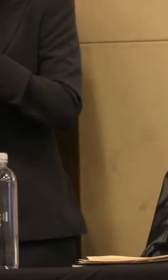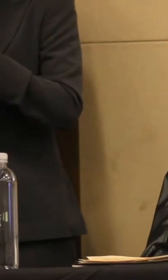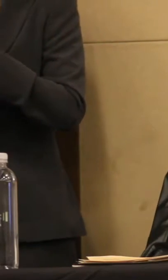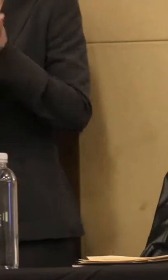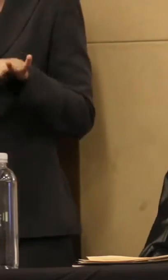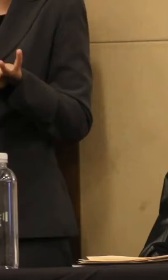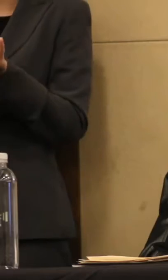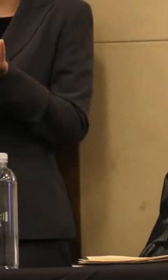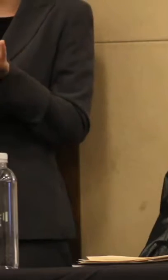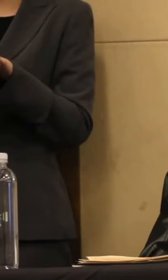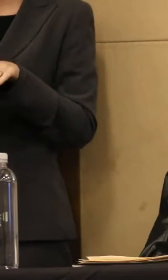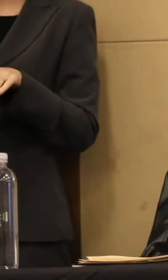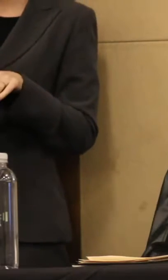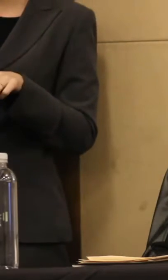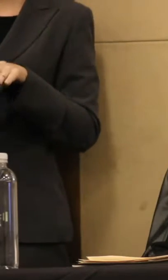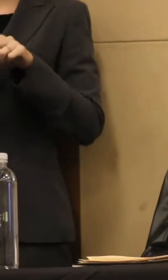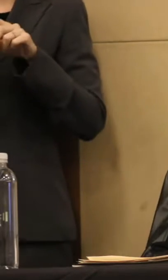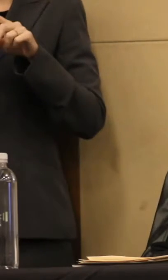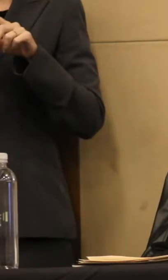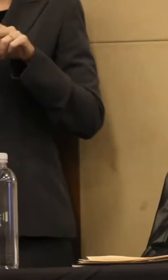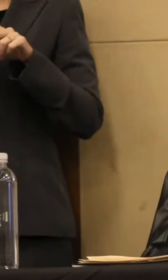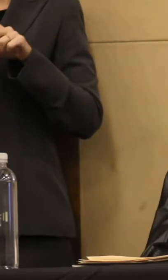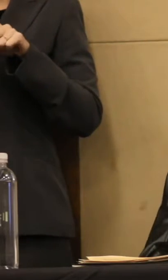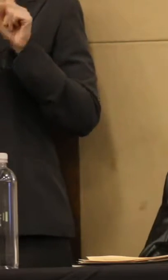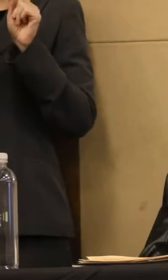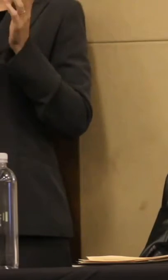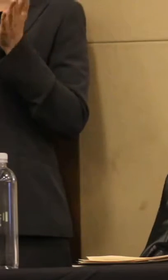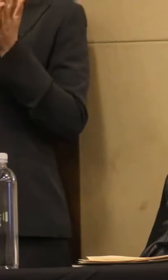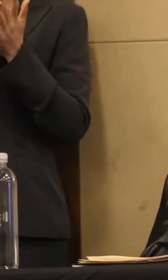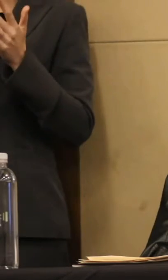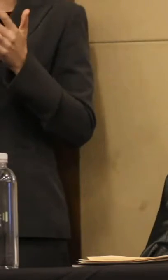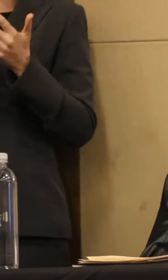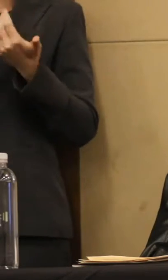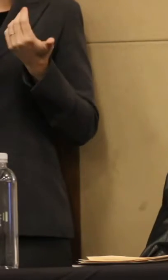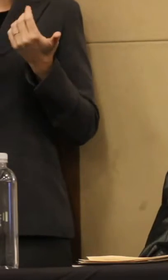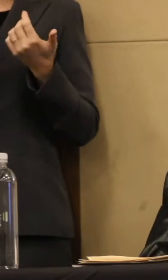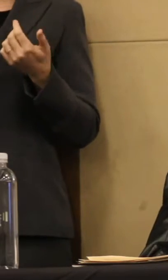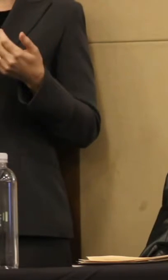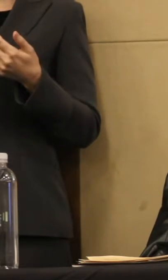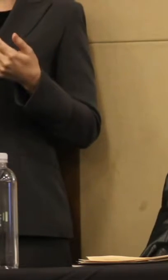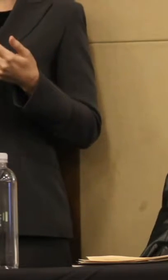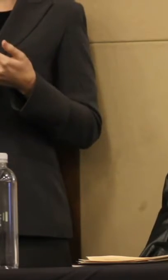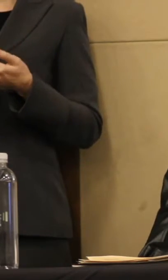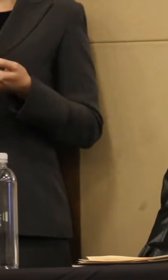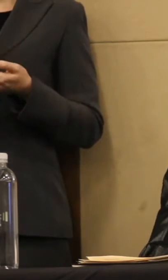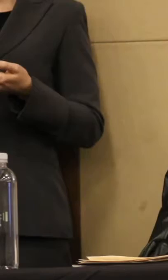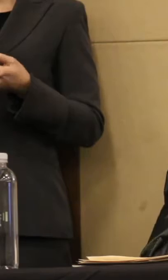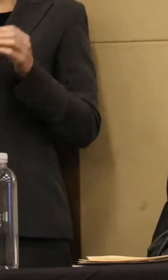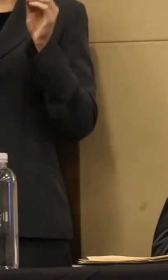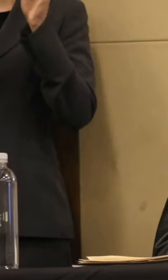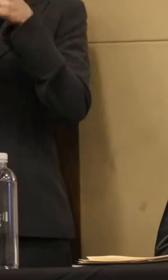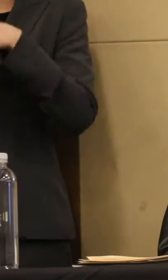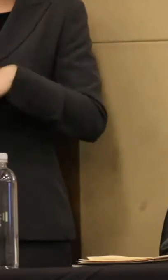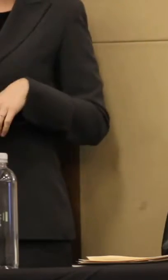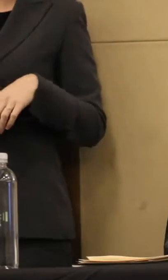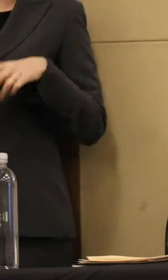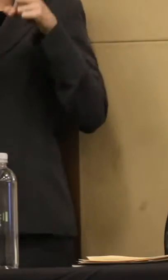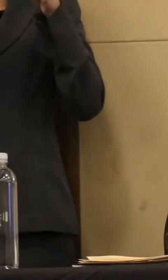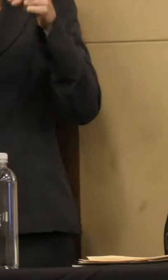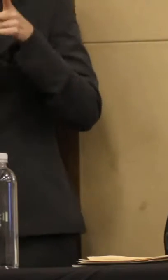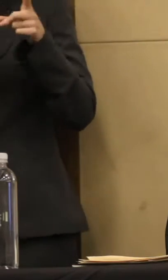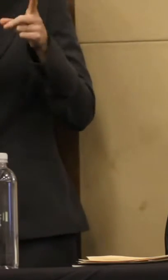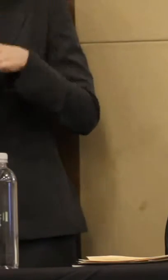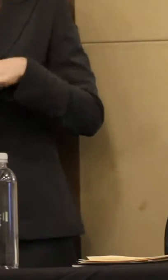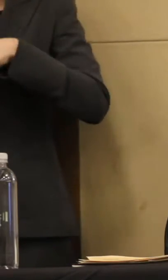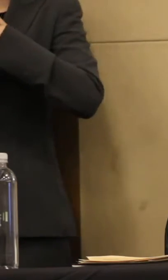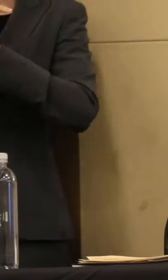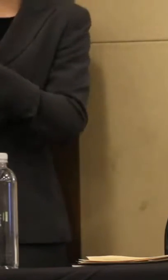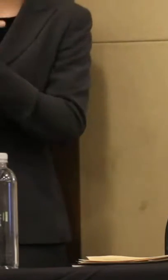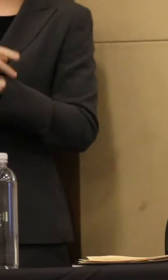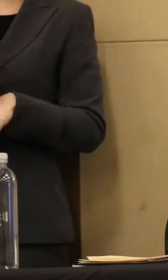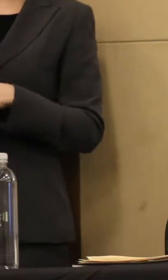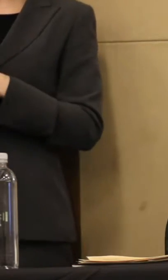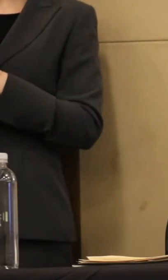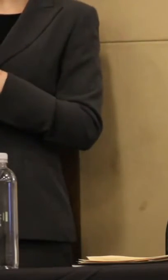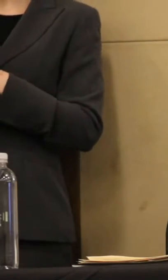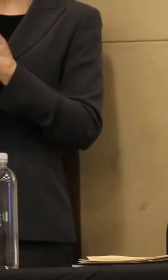But really in the executive offices, in production, in direction, set design, and stage design,